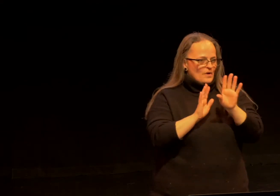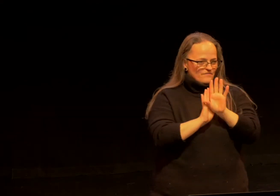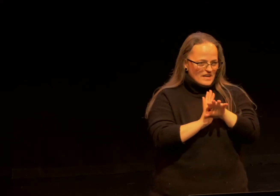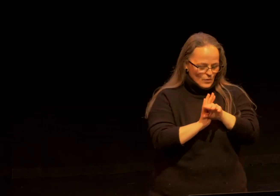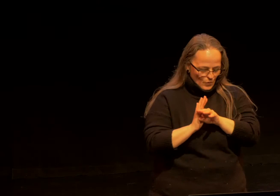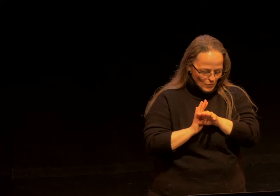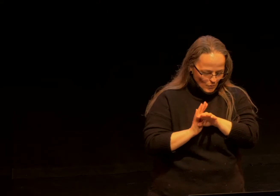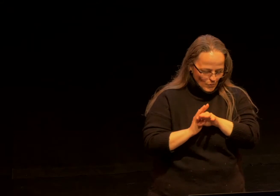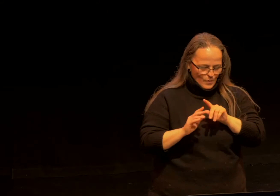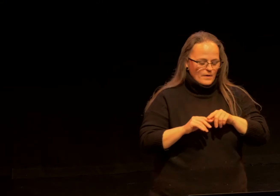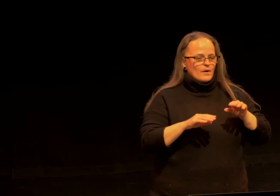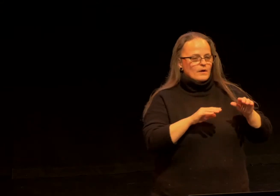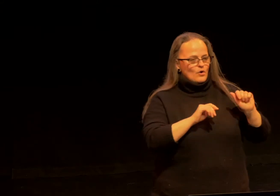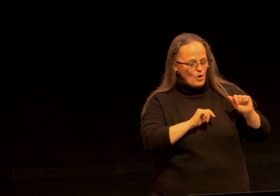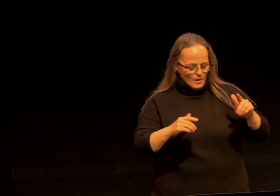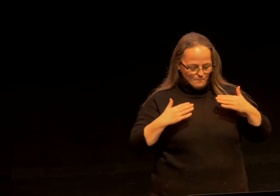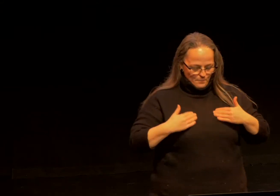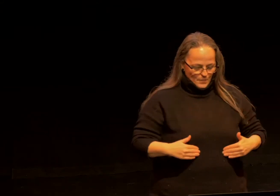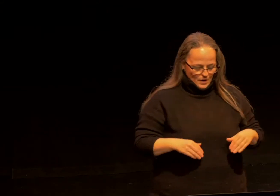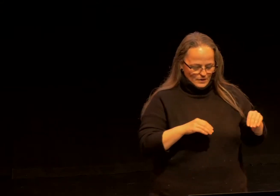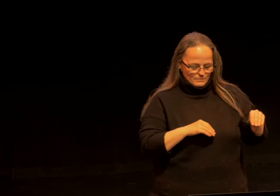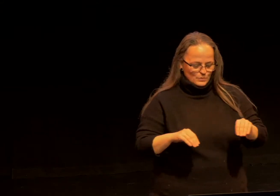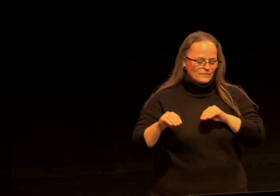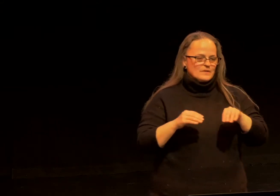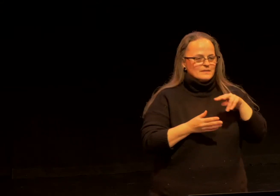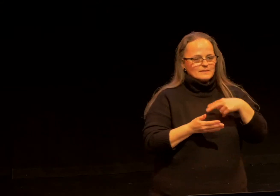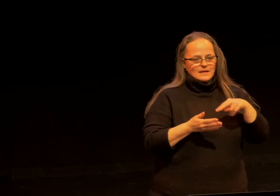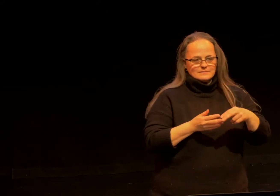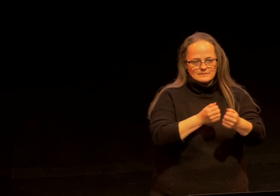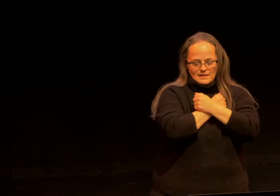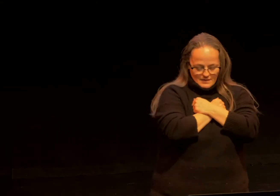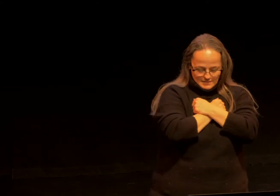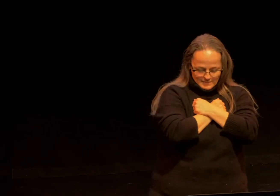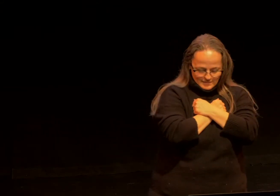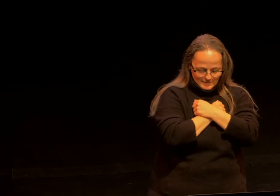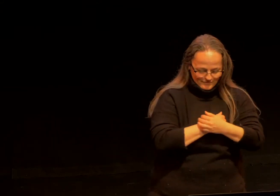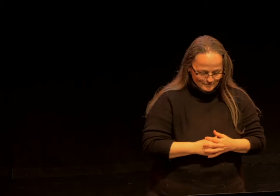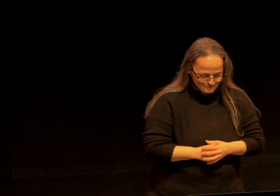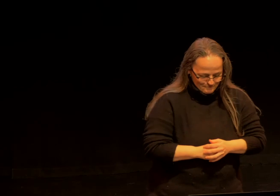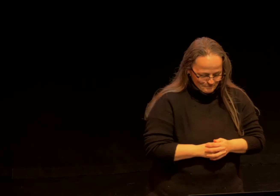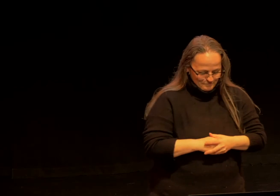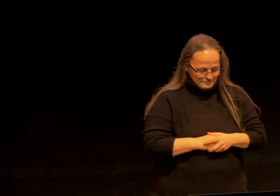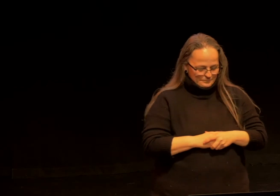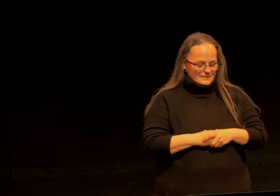There will also be a short film with the all body movement dance group.